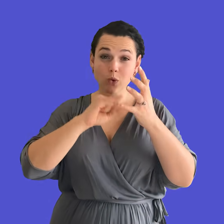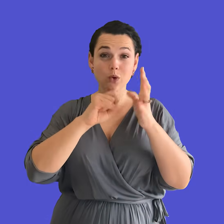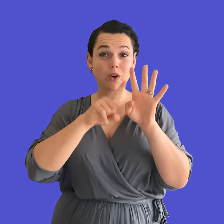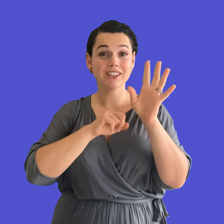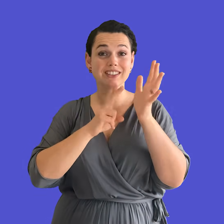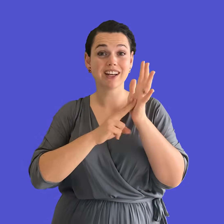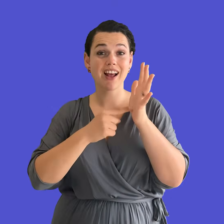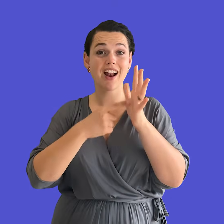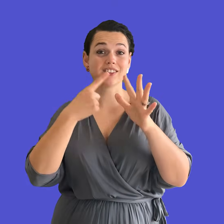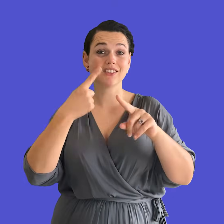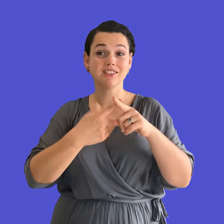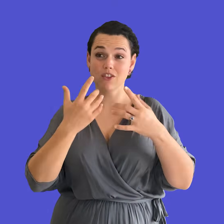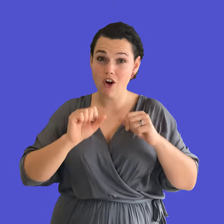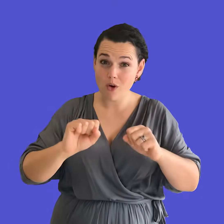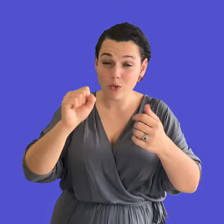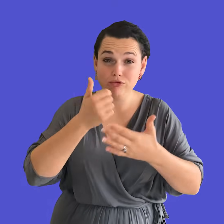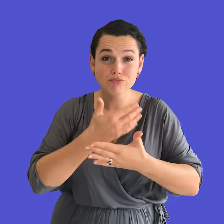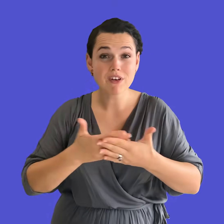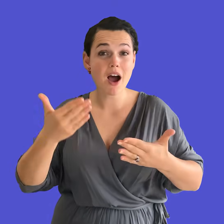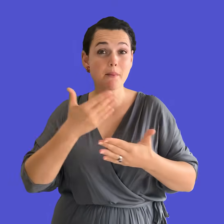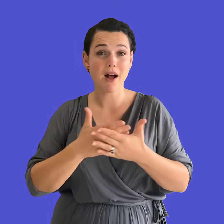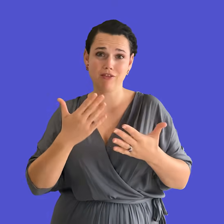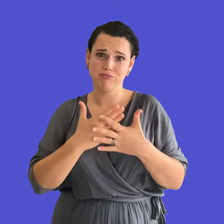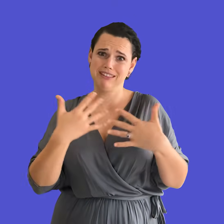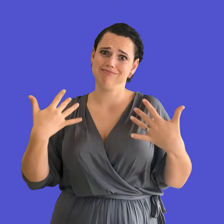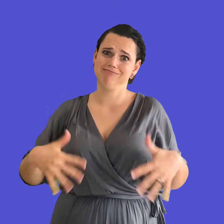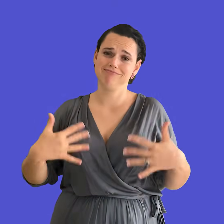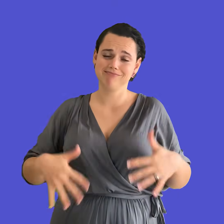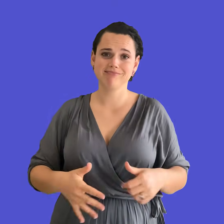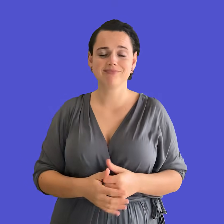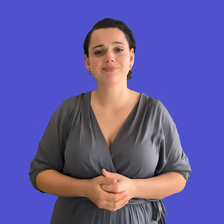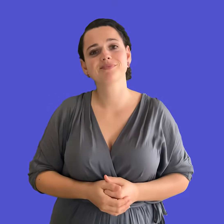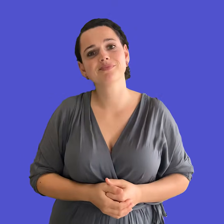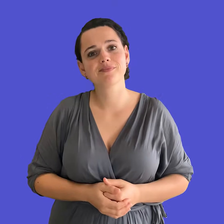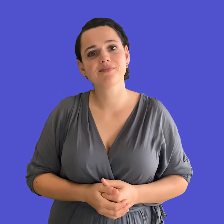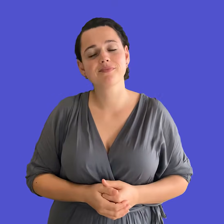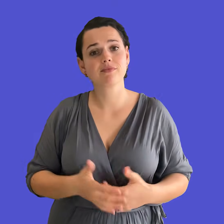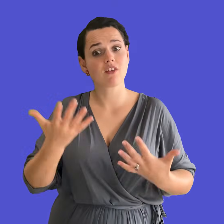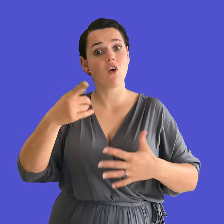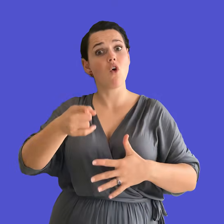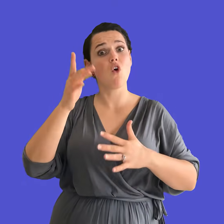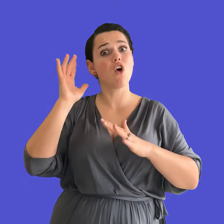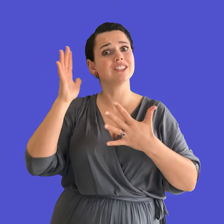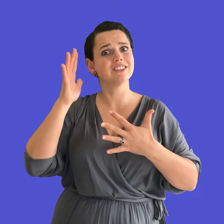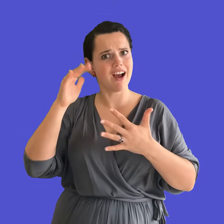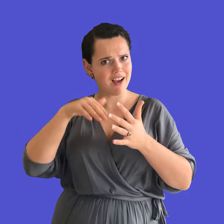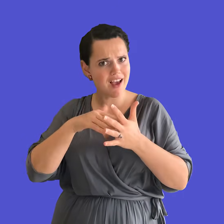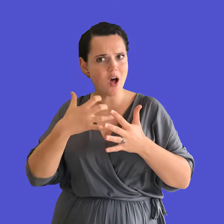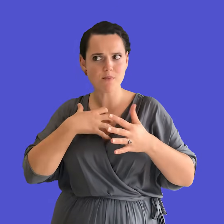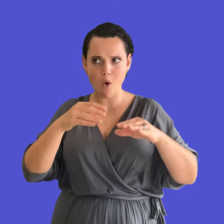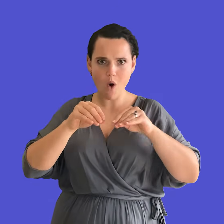and English are actually the same representation. That's not the case Auslan has its own syntax and grammar.